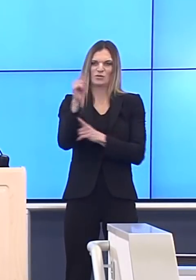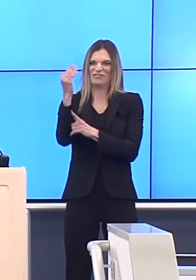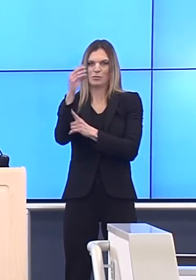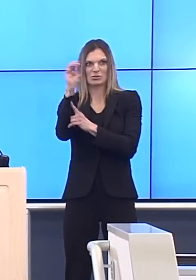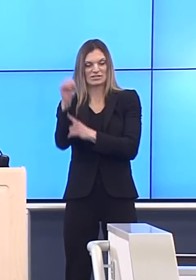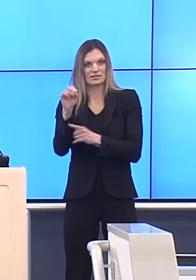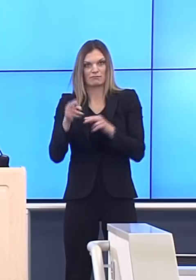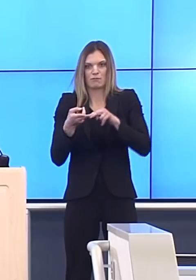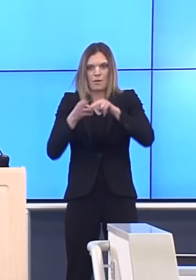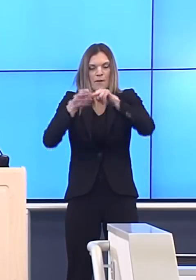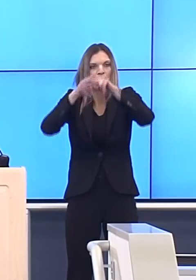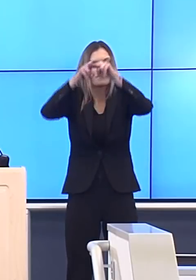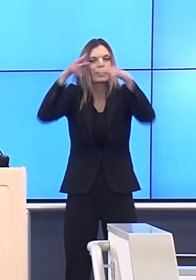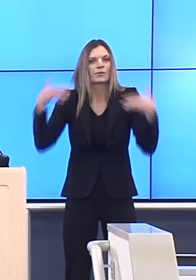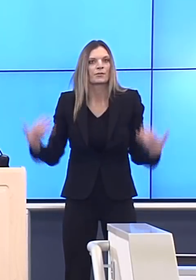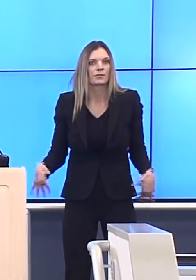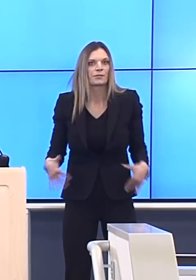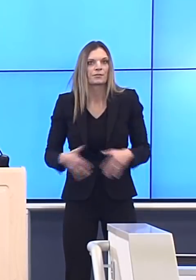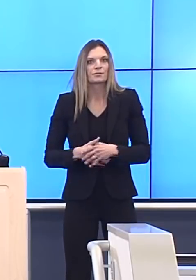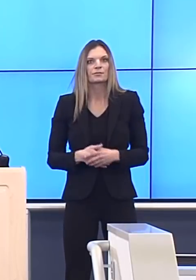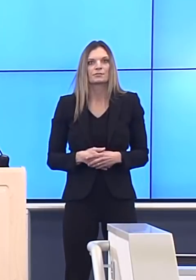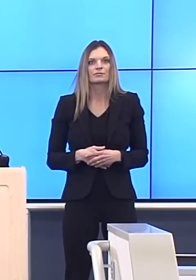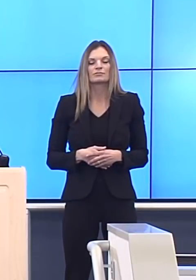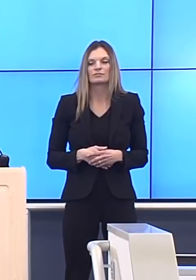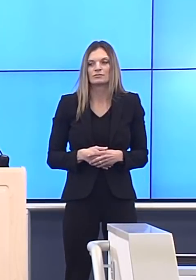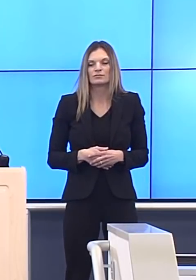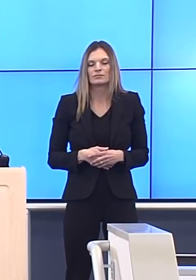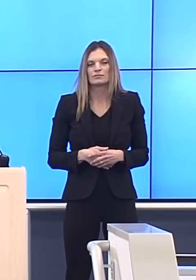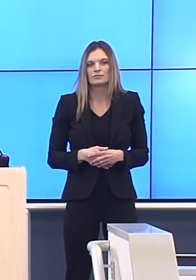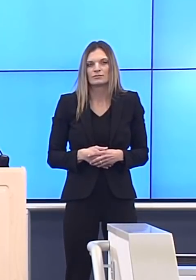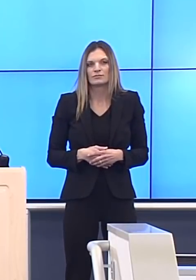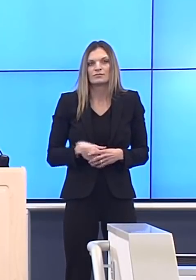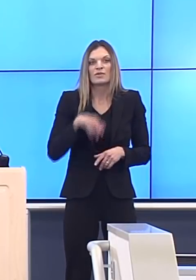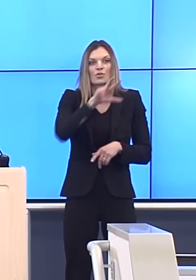0.5%. TEST POSITIVITY RATES ACROSS THE VARIOUS REGIONS IN THE STATE. RANGES FROM 9 TO